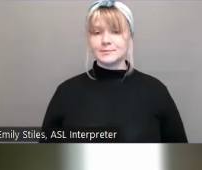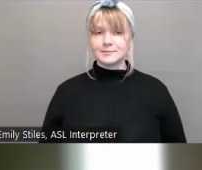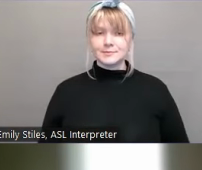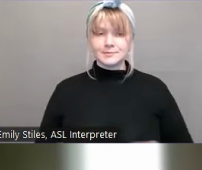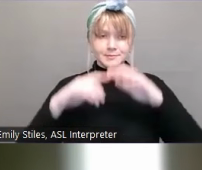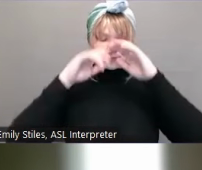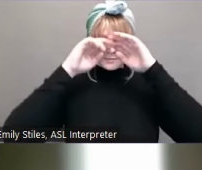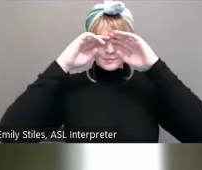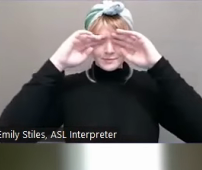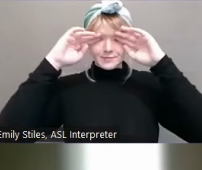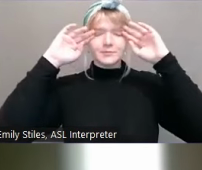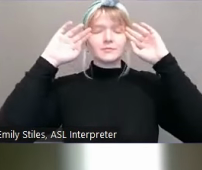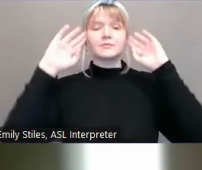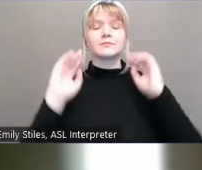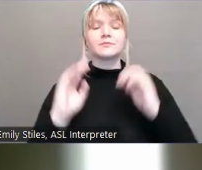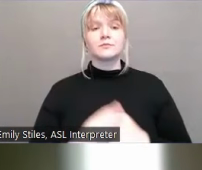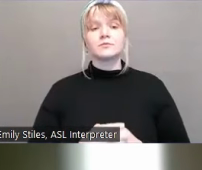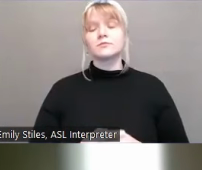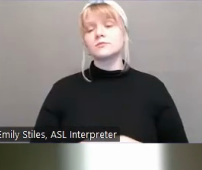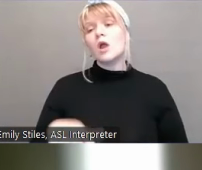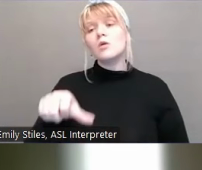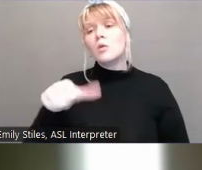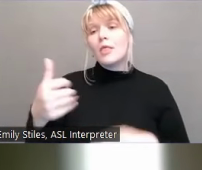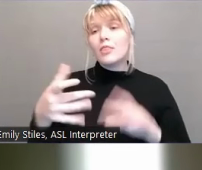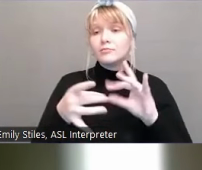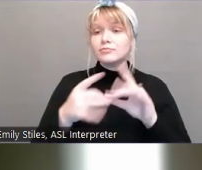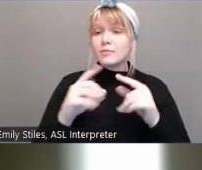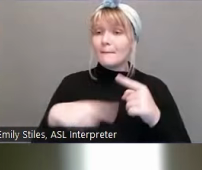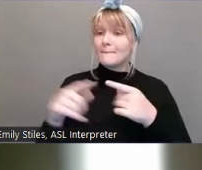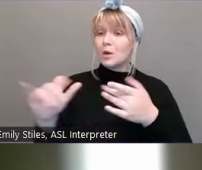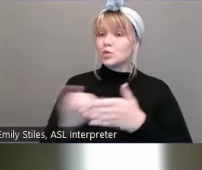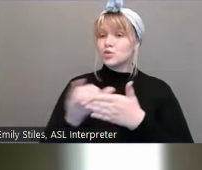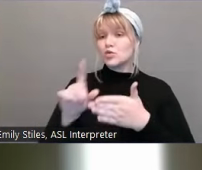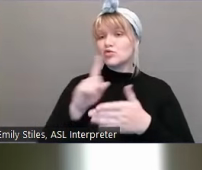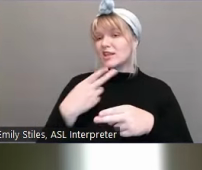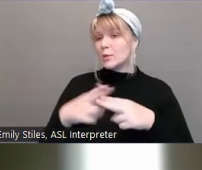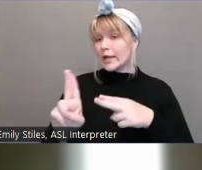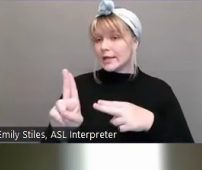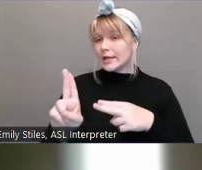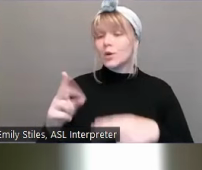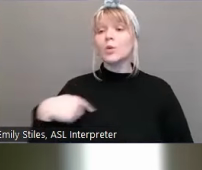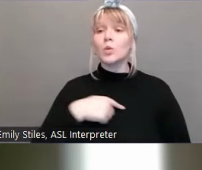So, just some other notes about New York, really quickly, we do provide temporary loans